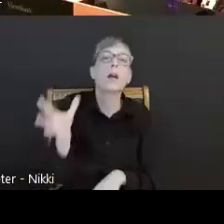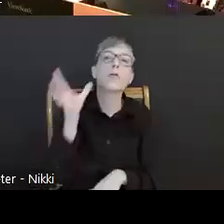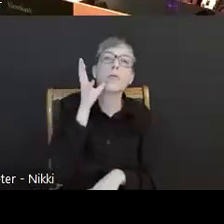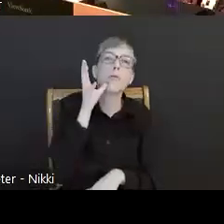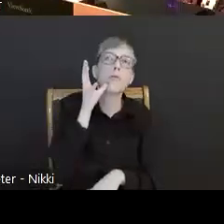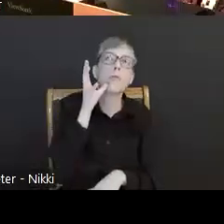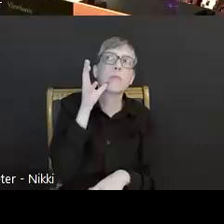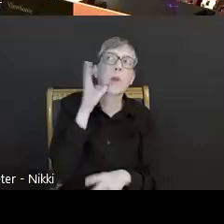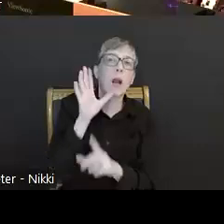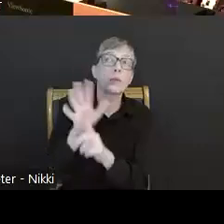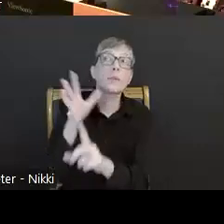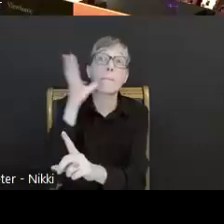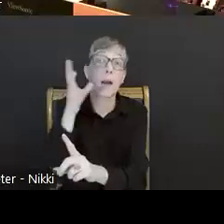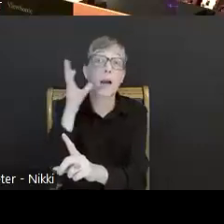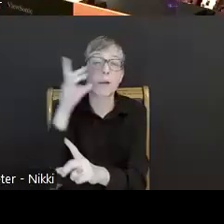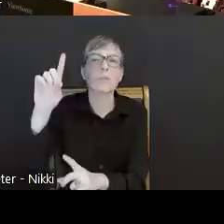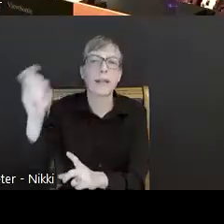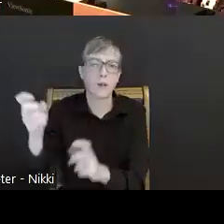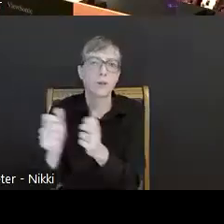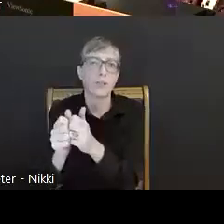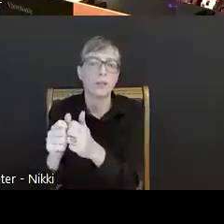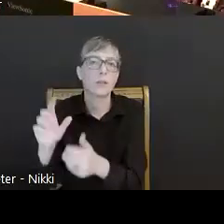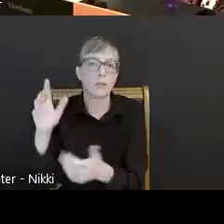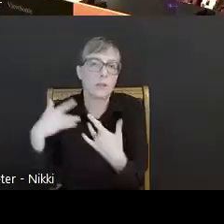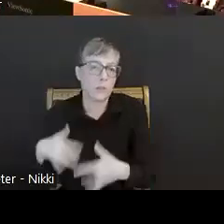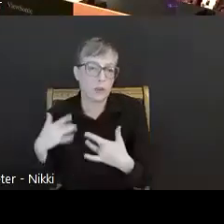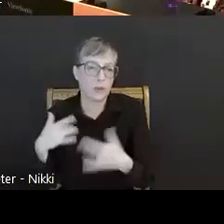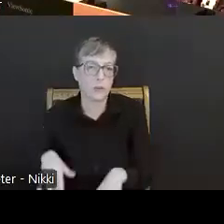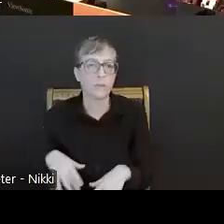time of the first episode of care there was an order of protection against her ex-husband